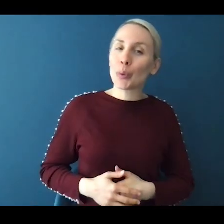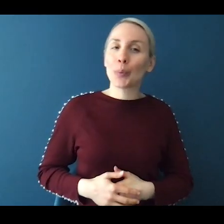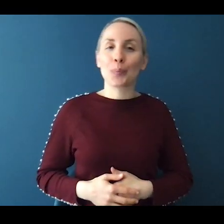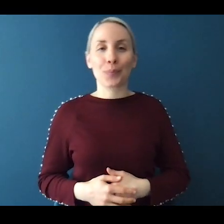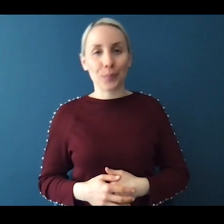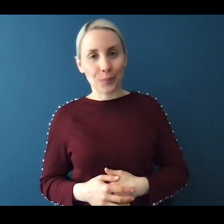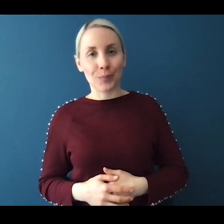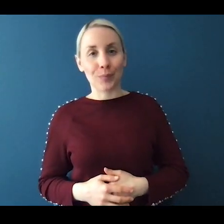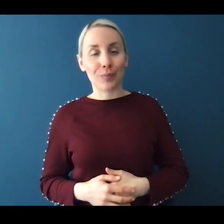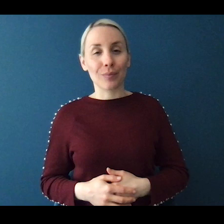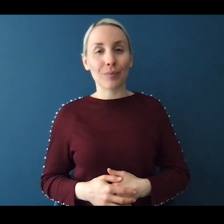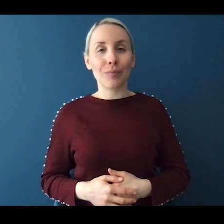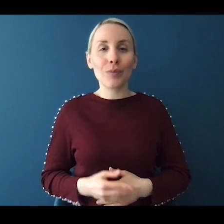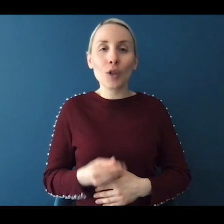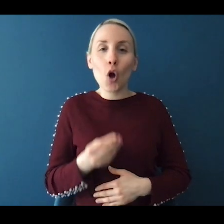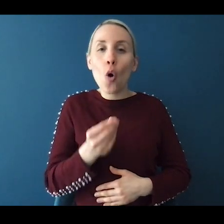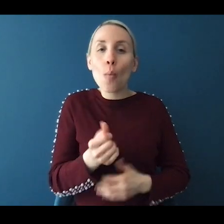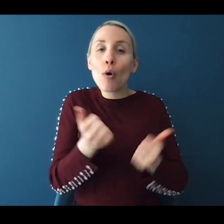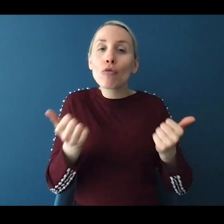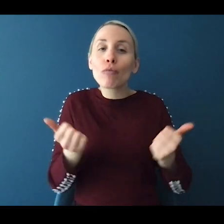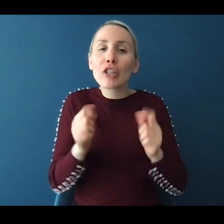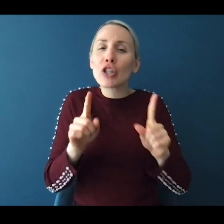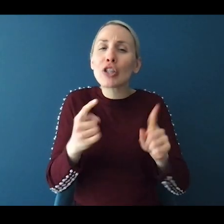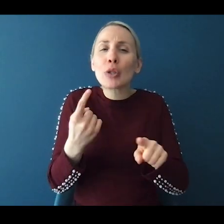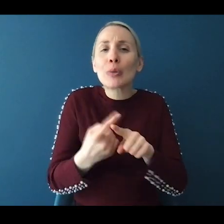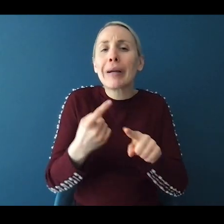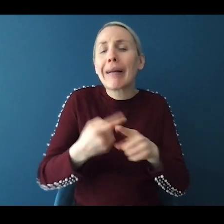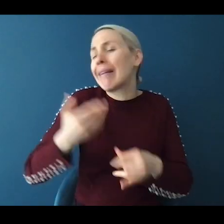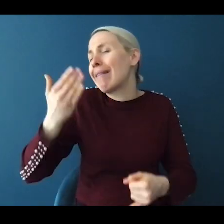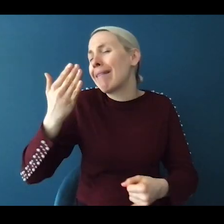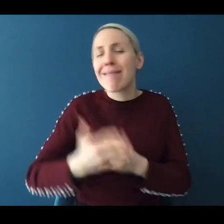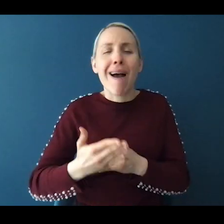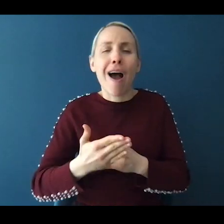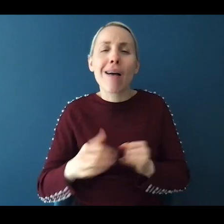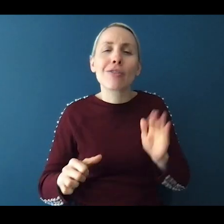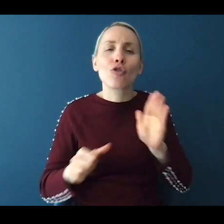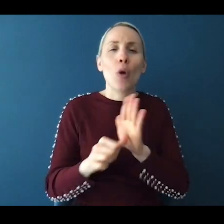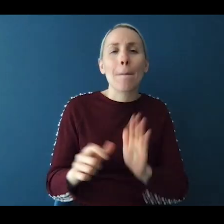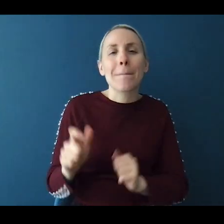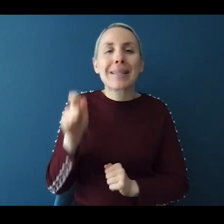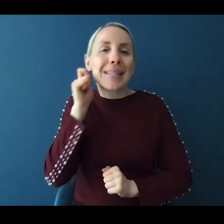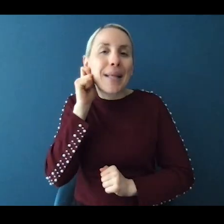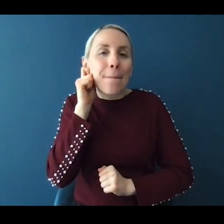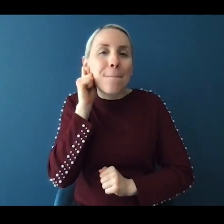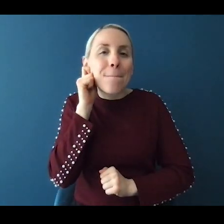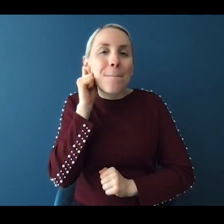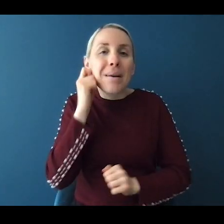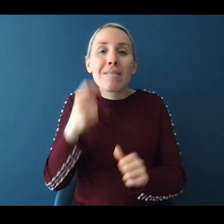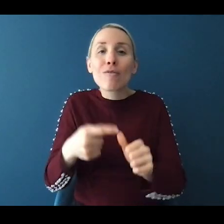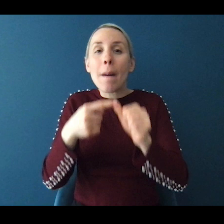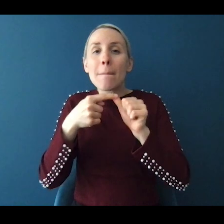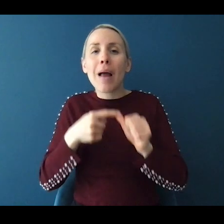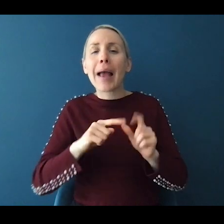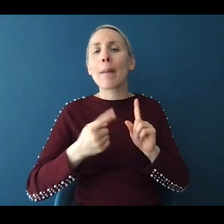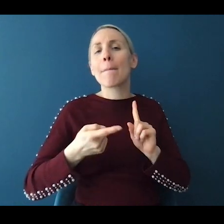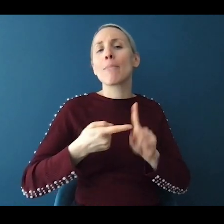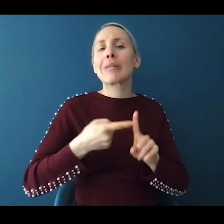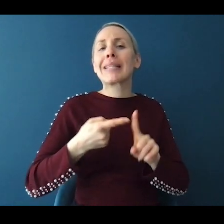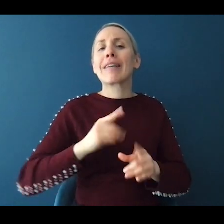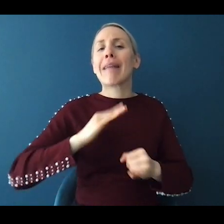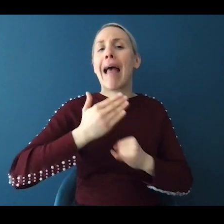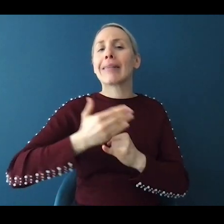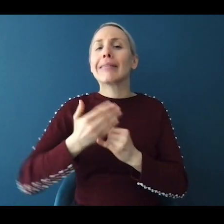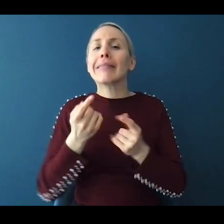finish up but quick-fire any top tips for artists applying a positive note to leave